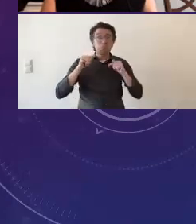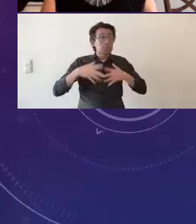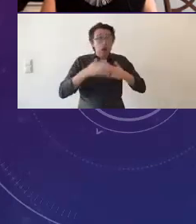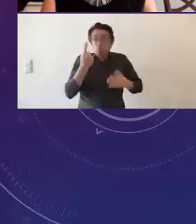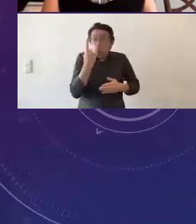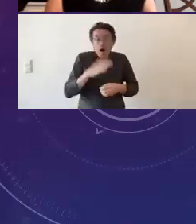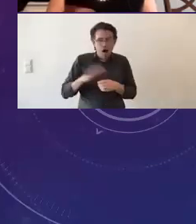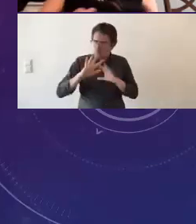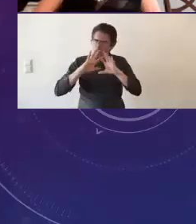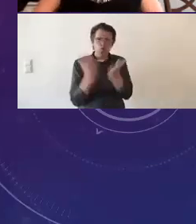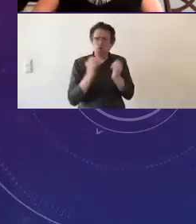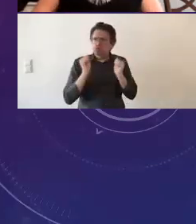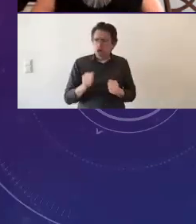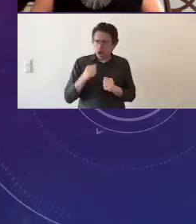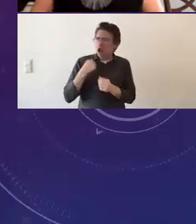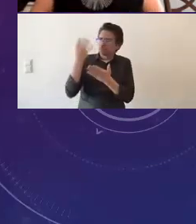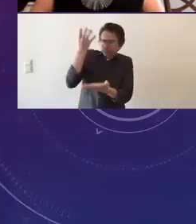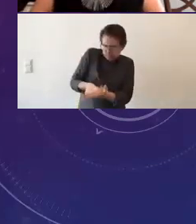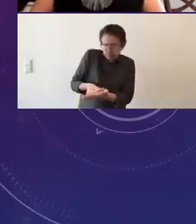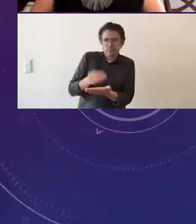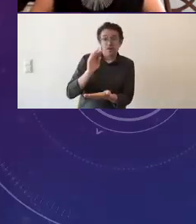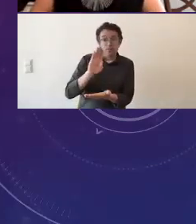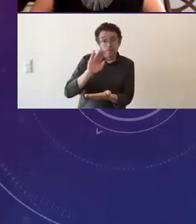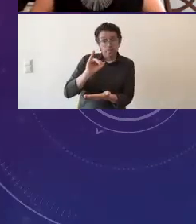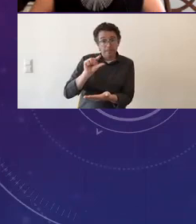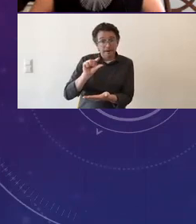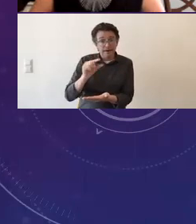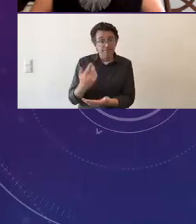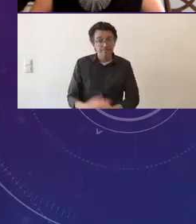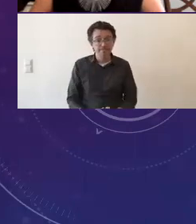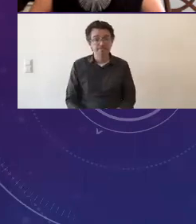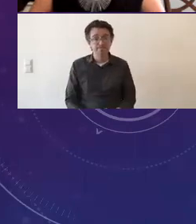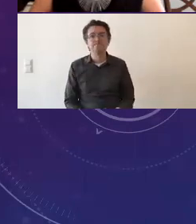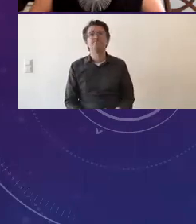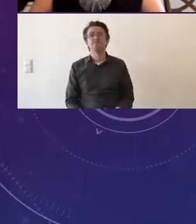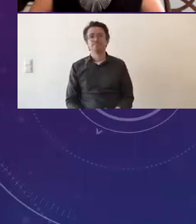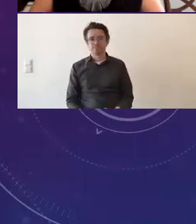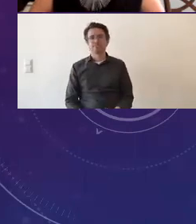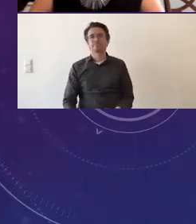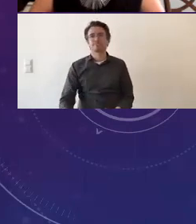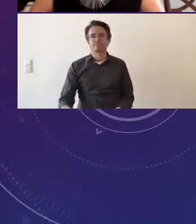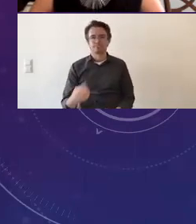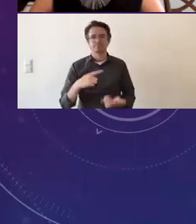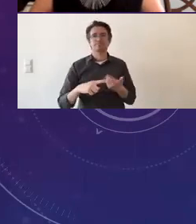so on this slide I am showing five different apps that are my favorite the